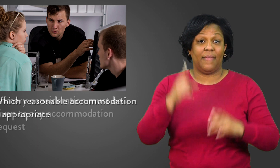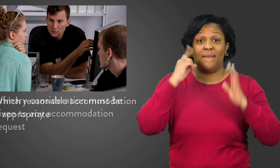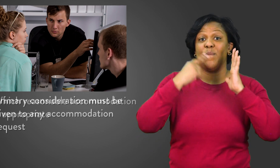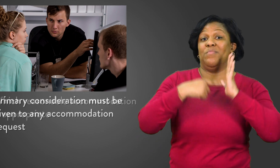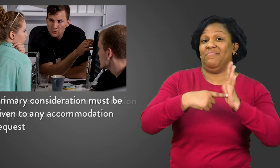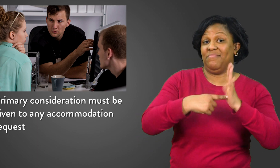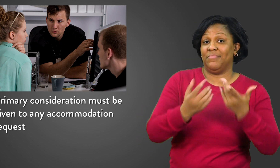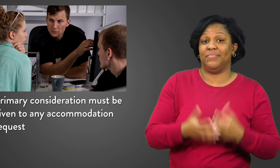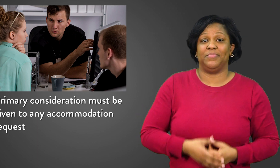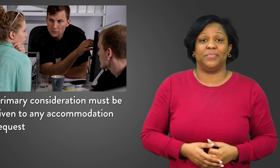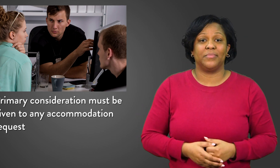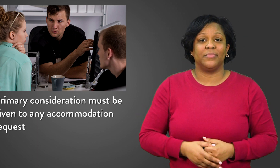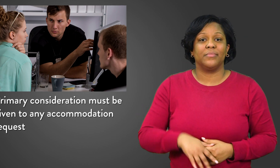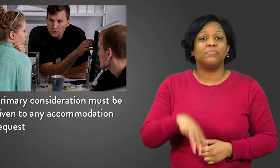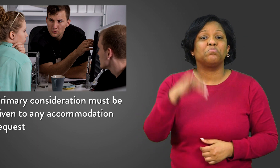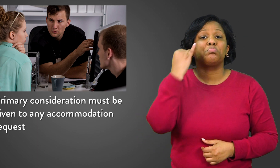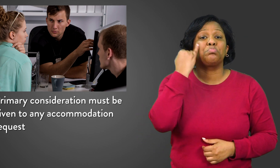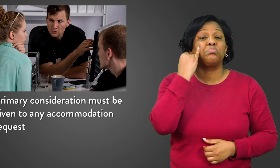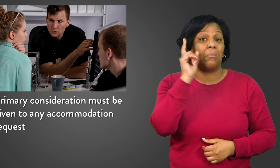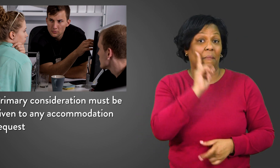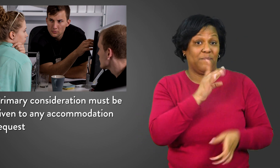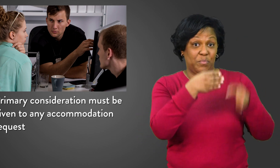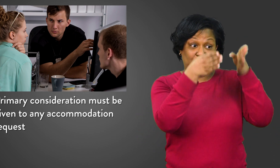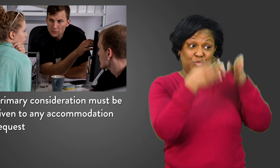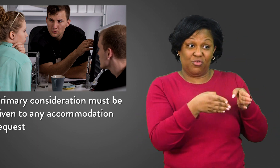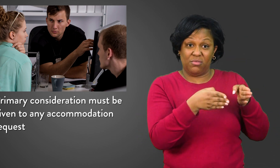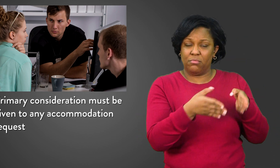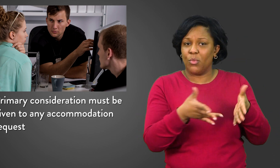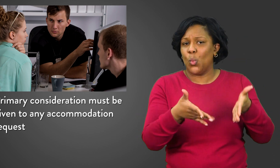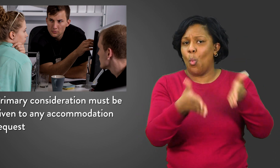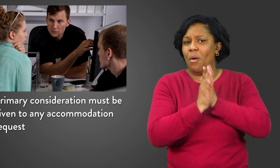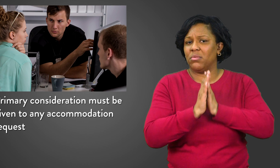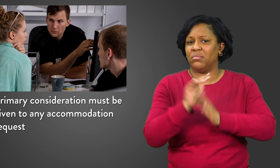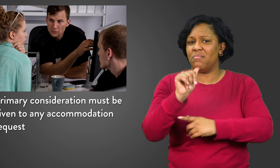For example, if a deaf person requires an ASL interpreter,